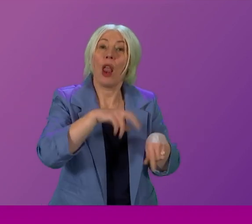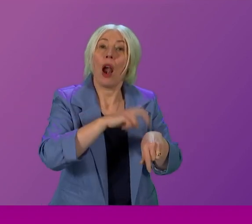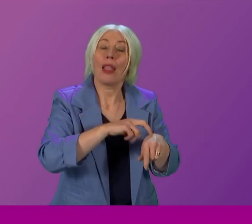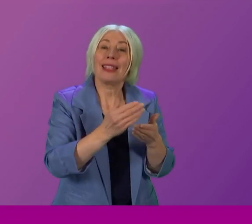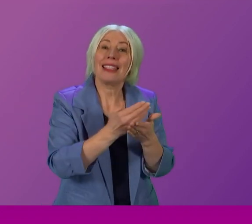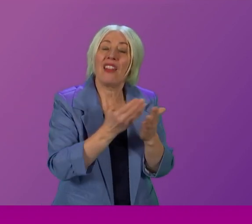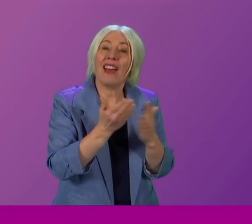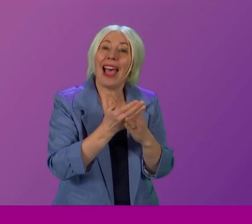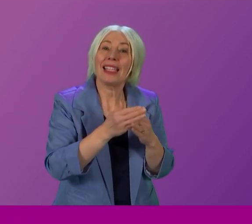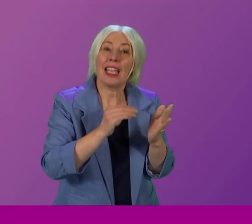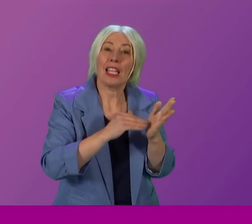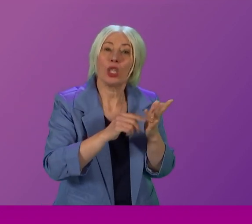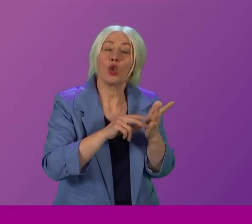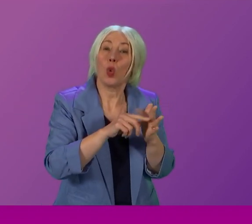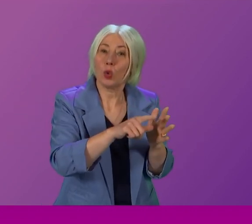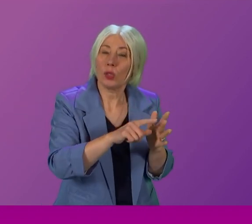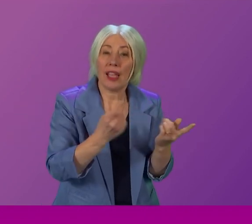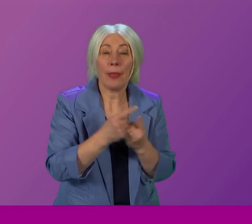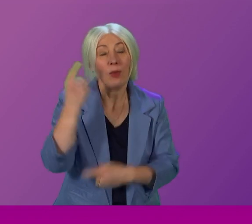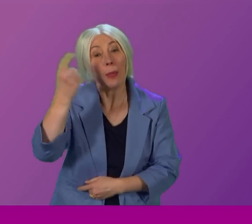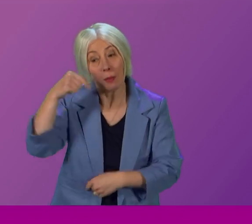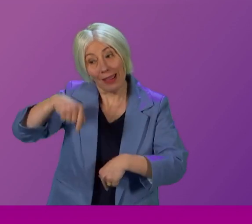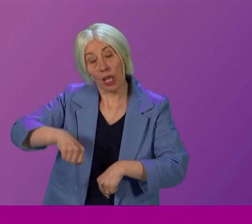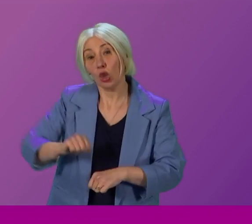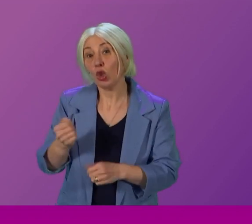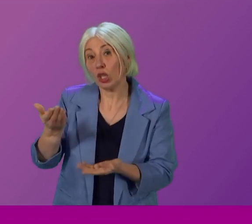the further issues that we must consider for Scottish legislation. The discussion